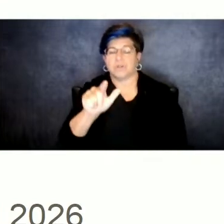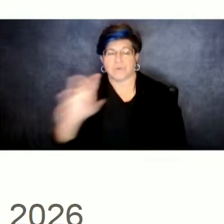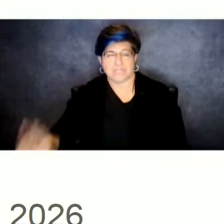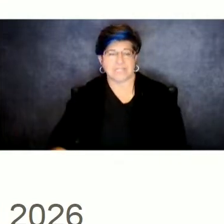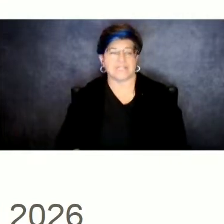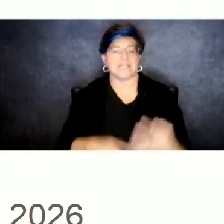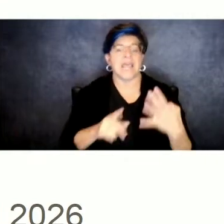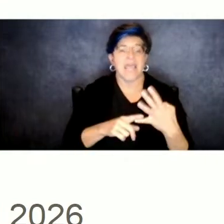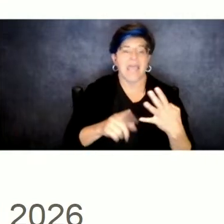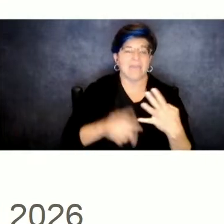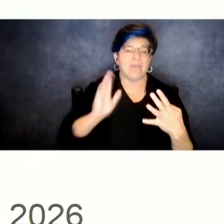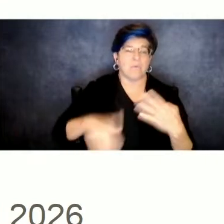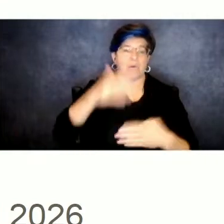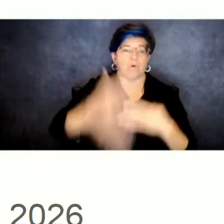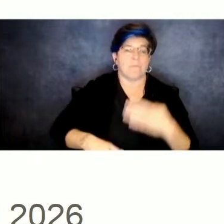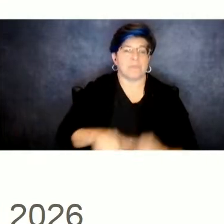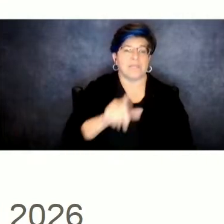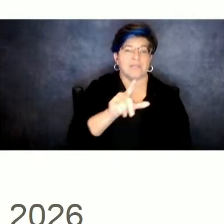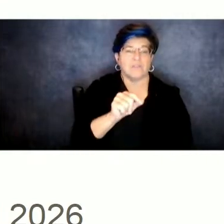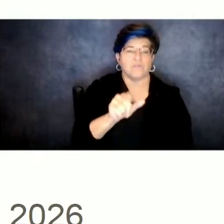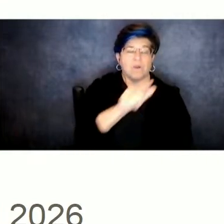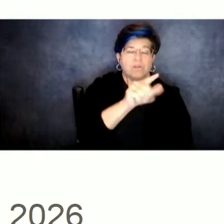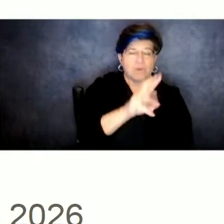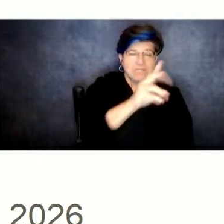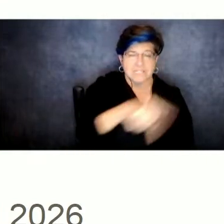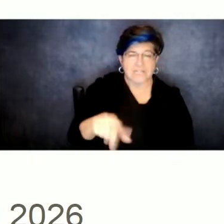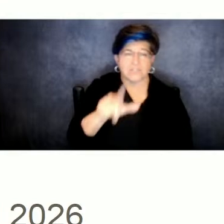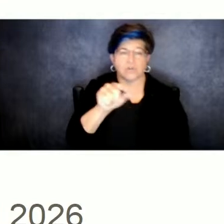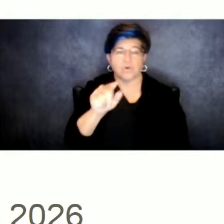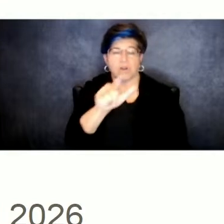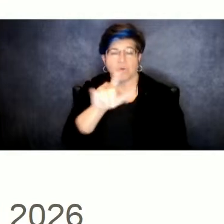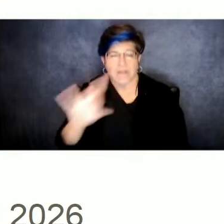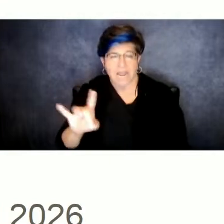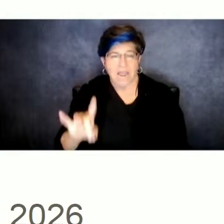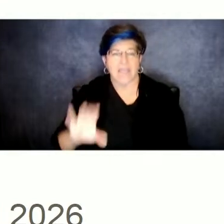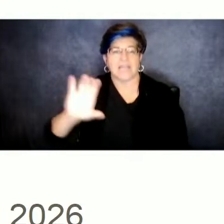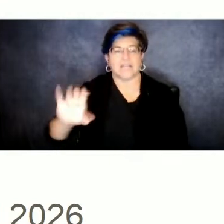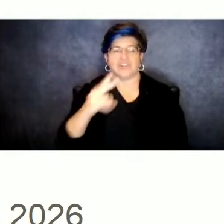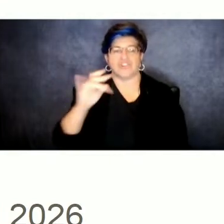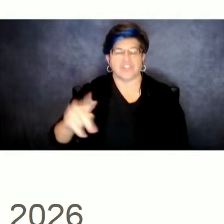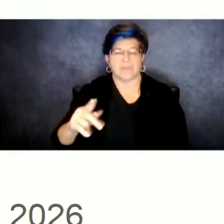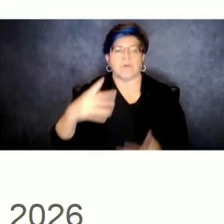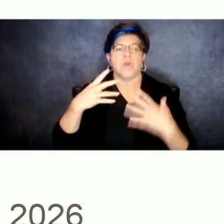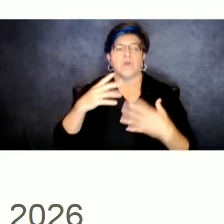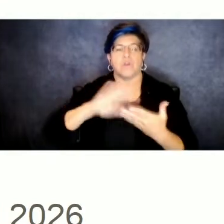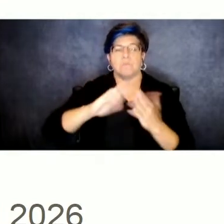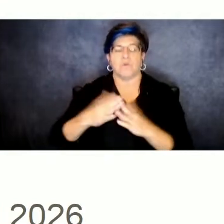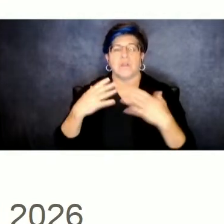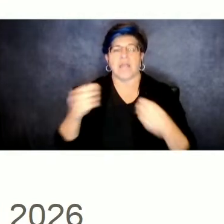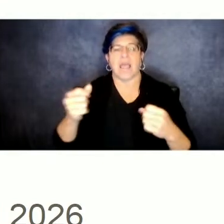OF OUR PARTNERS IN JUNE OF 2026 AND THEN FROM THERE WE WILL